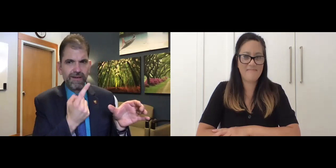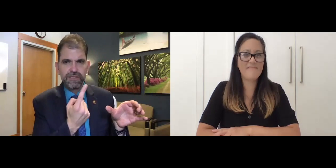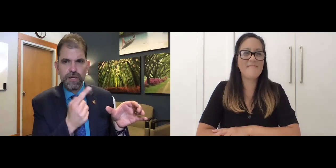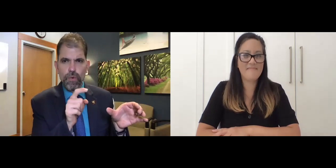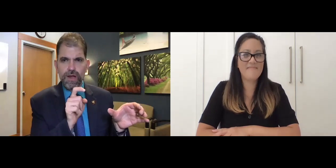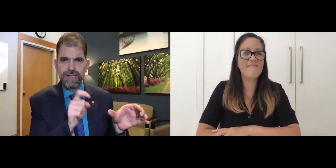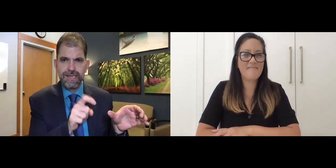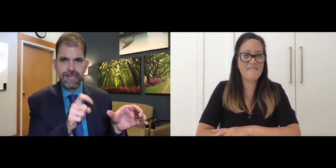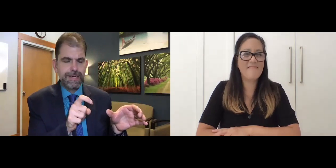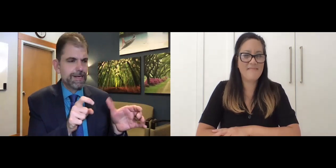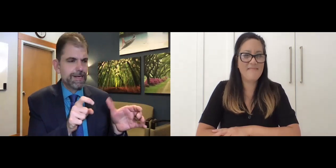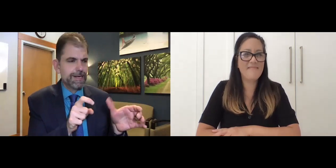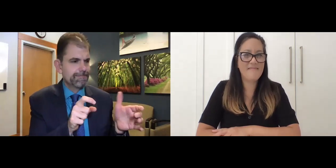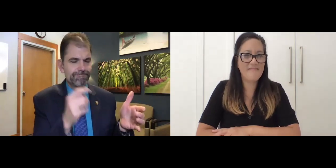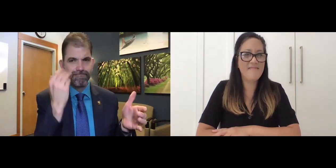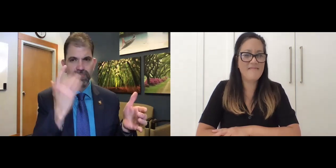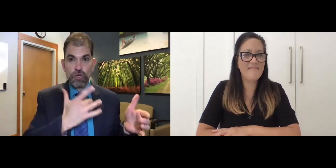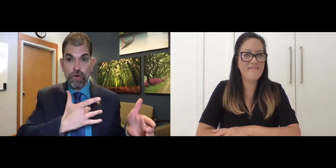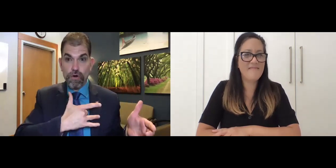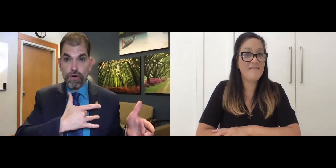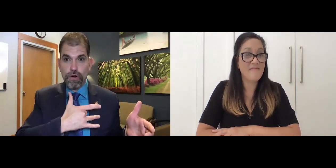services would be separated. You might have